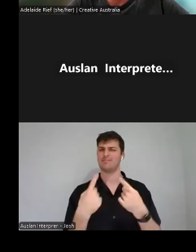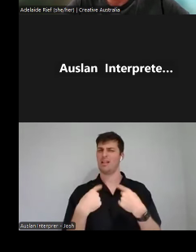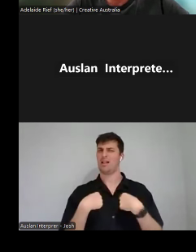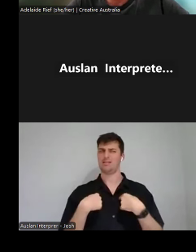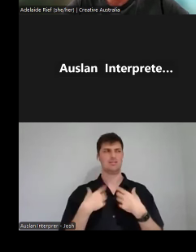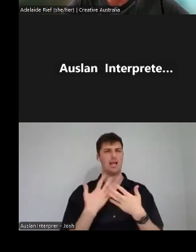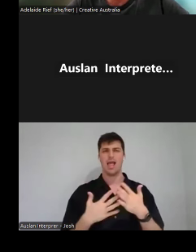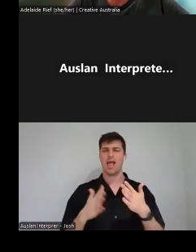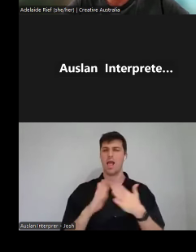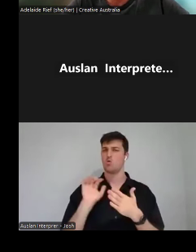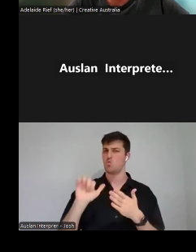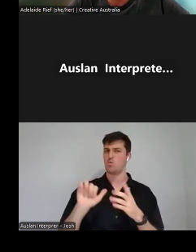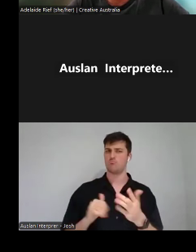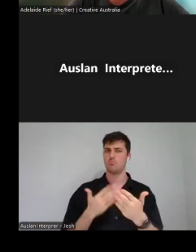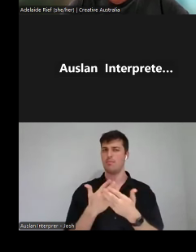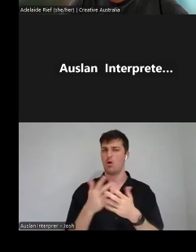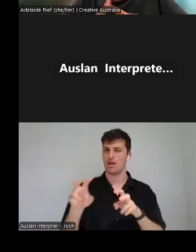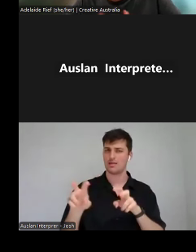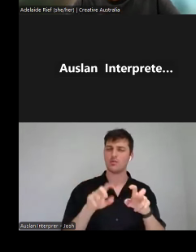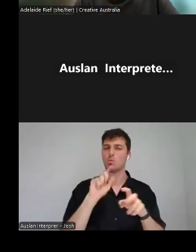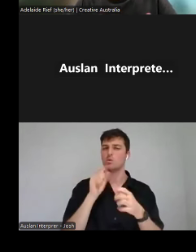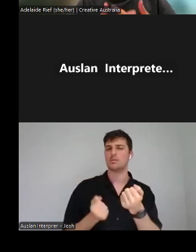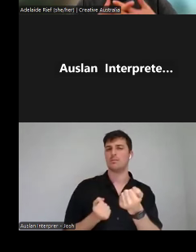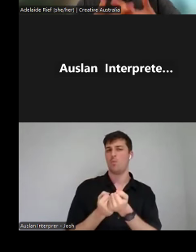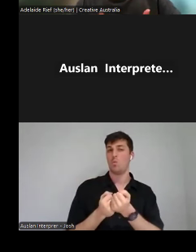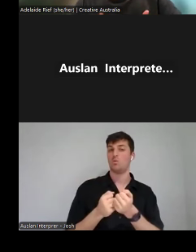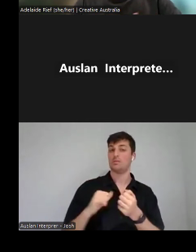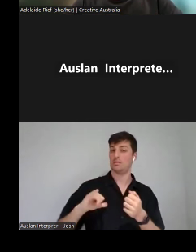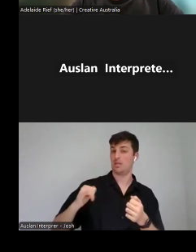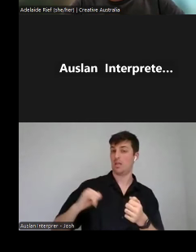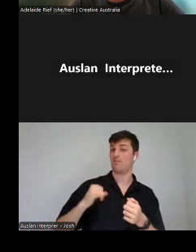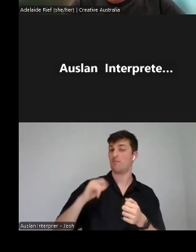support your staff and Board capability. So you could talk here about the specific learning